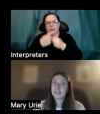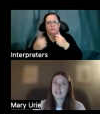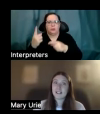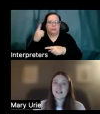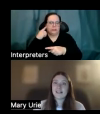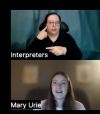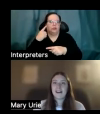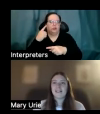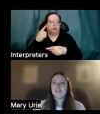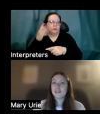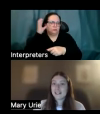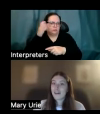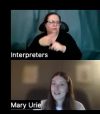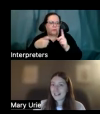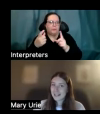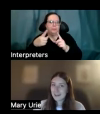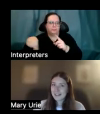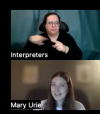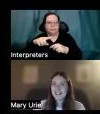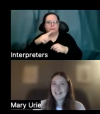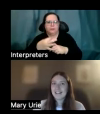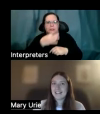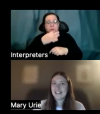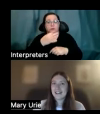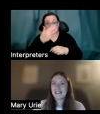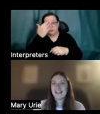decisions. And since you guys are the experts in this area,